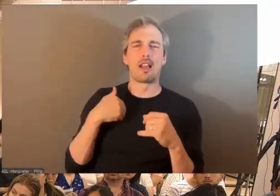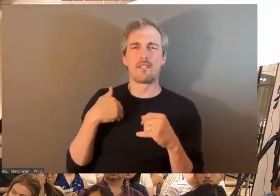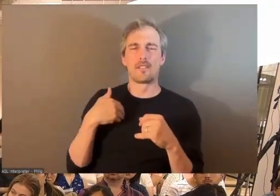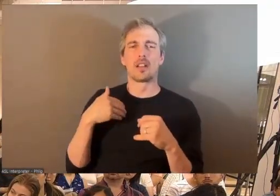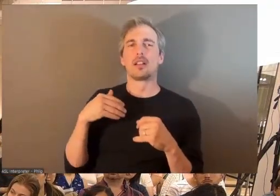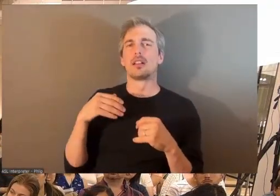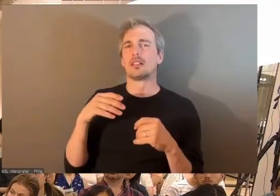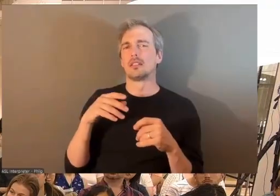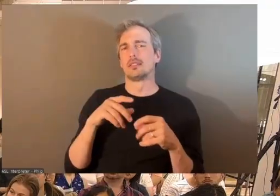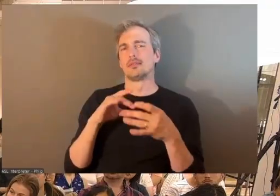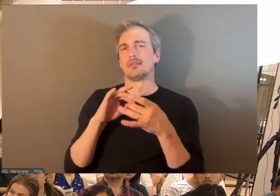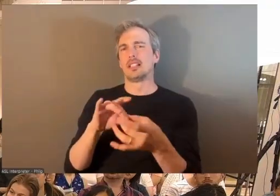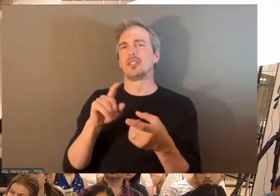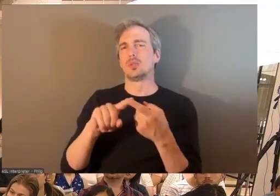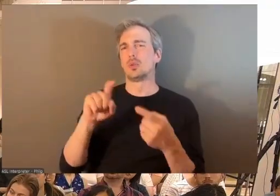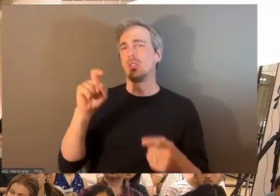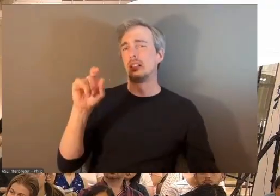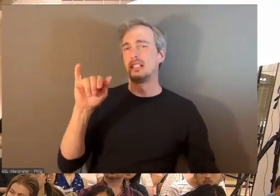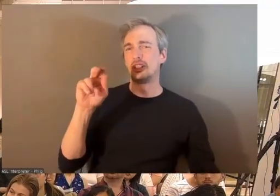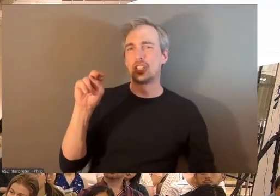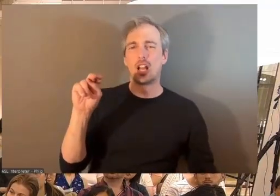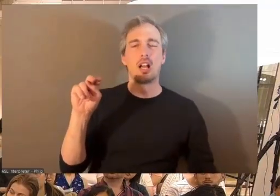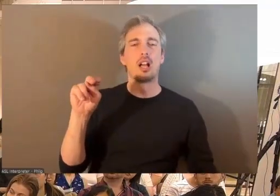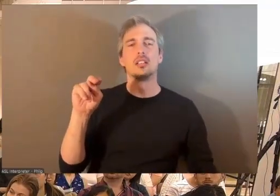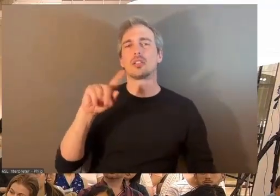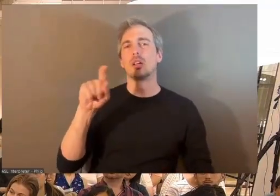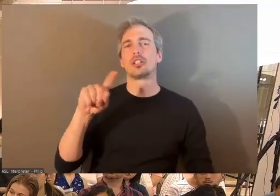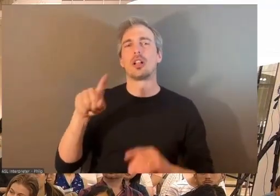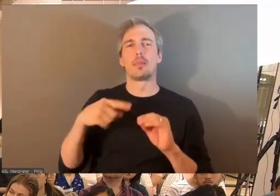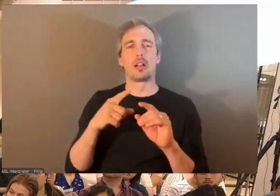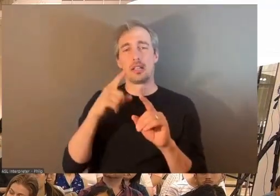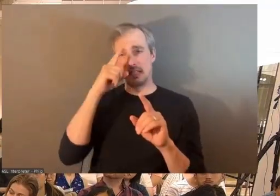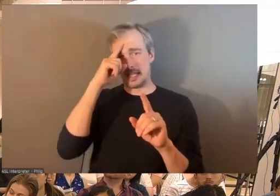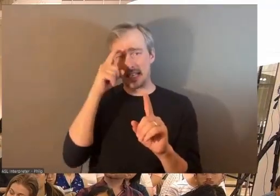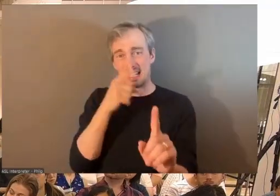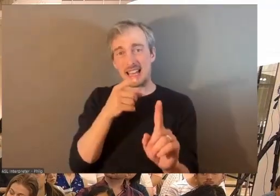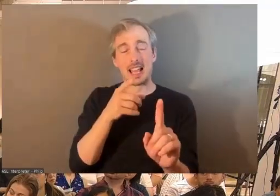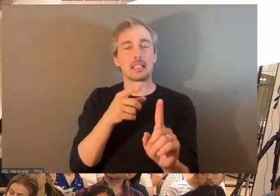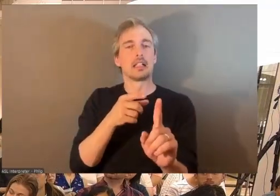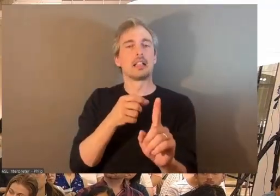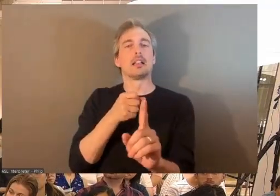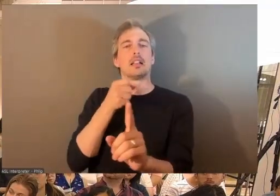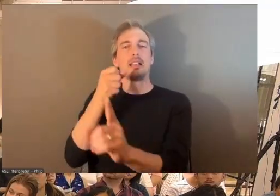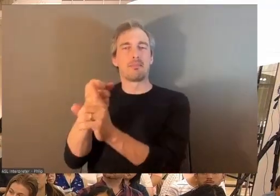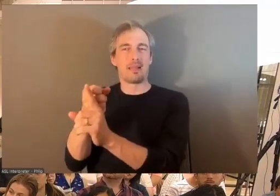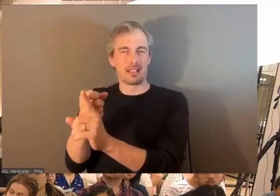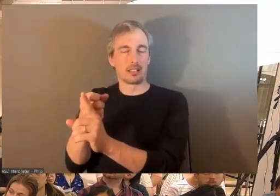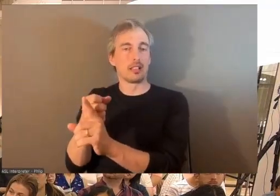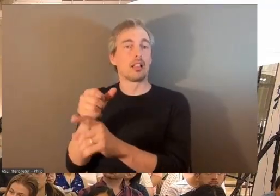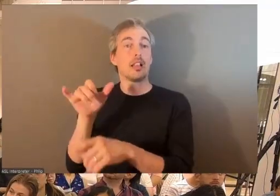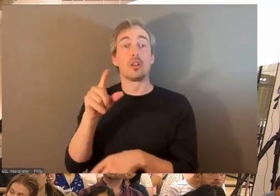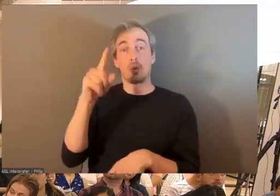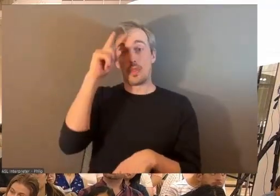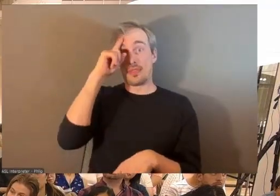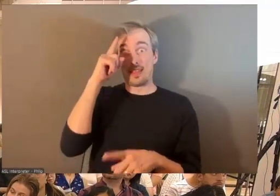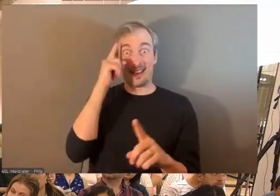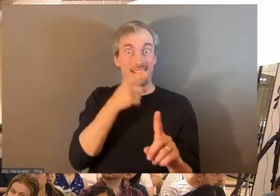Because it's a really big deal. You think you got it clearly. But obviously -- and you were mentioning this too, Ben, in your user testing